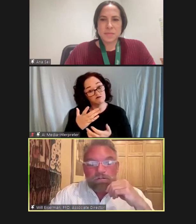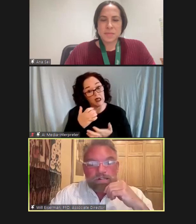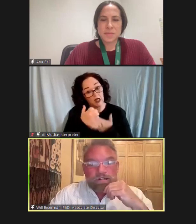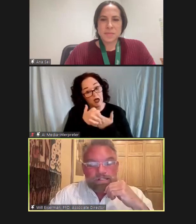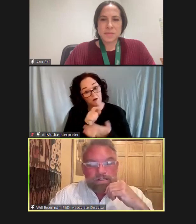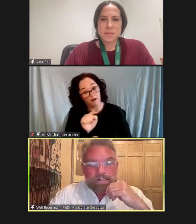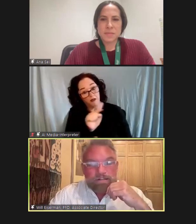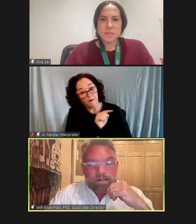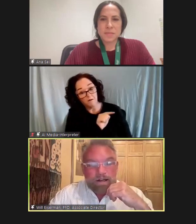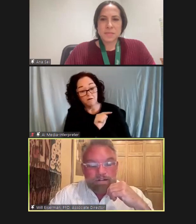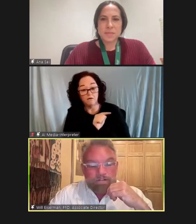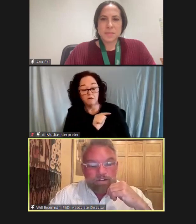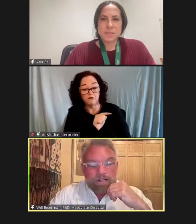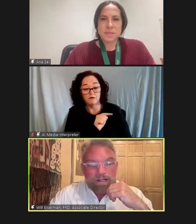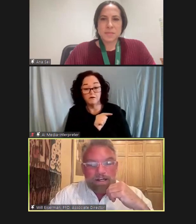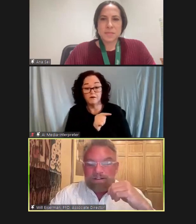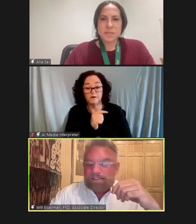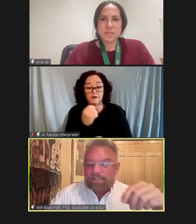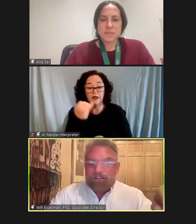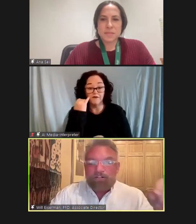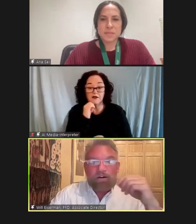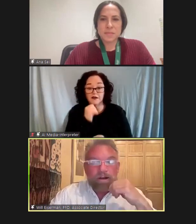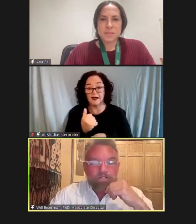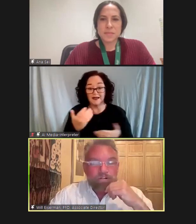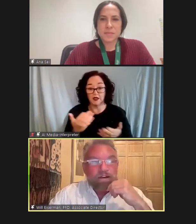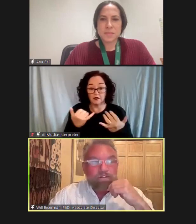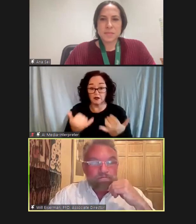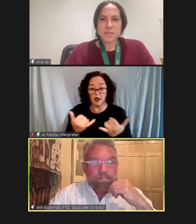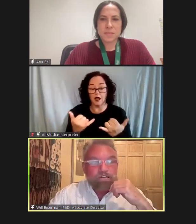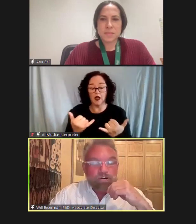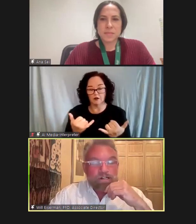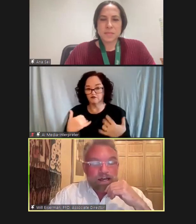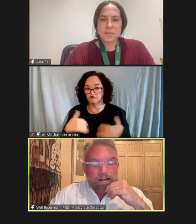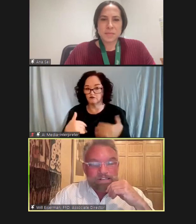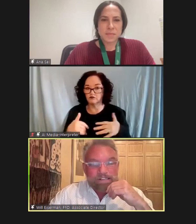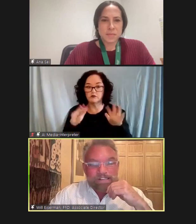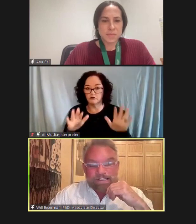attending live this is a great way for